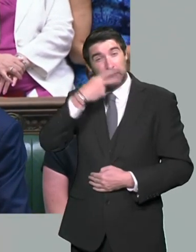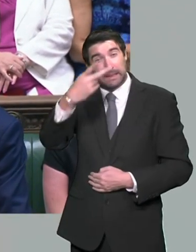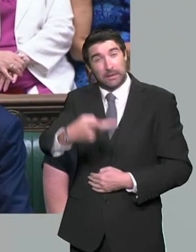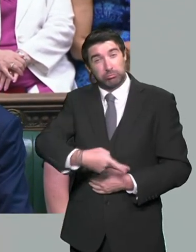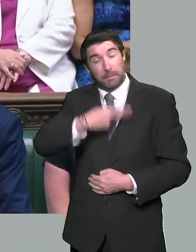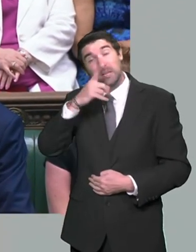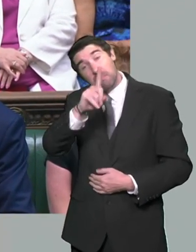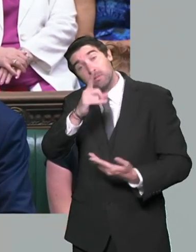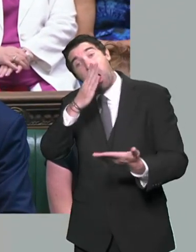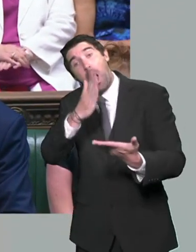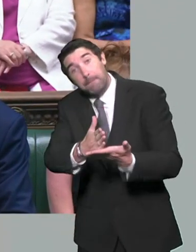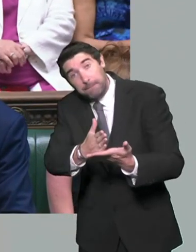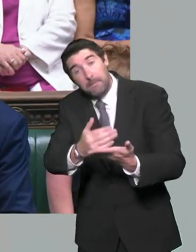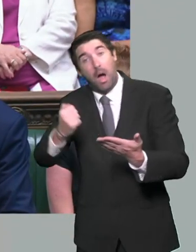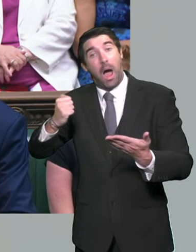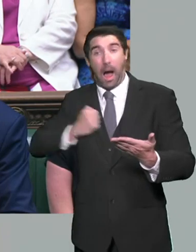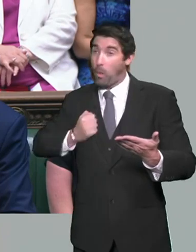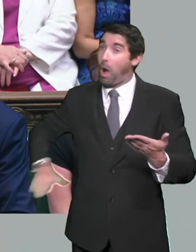people and businesses know the reality.